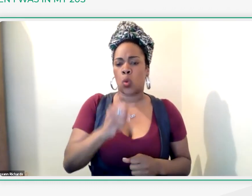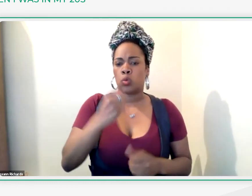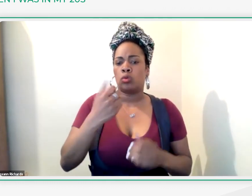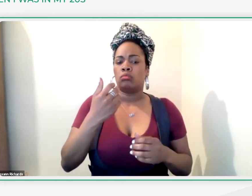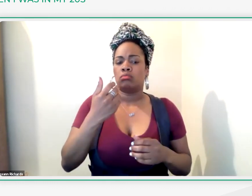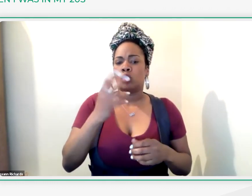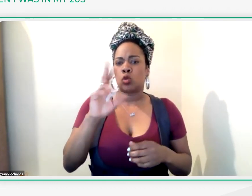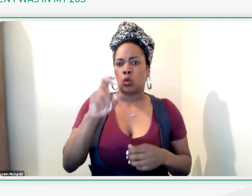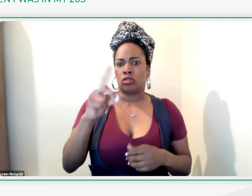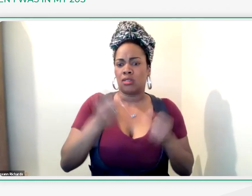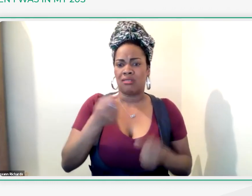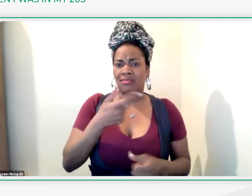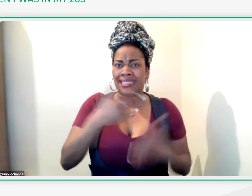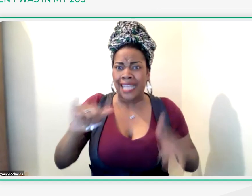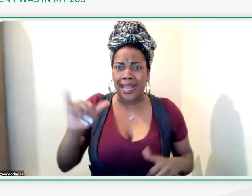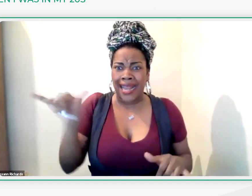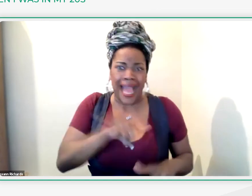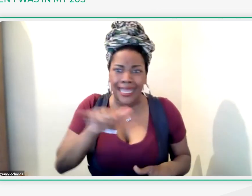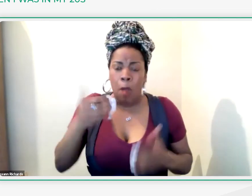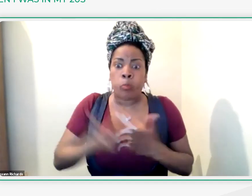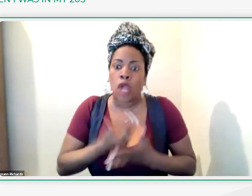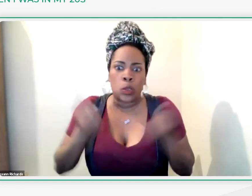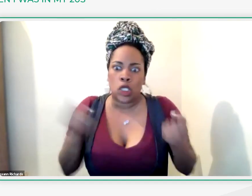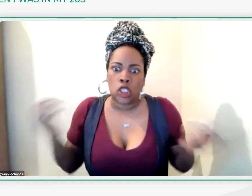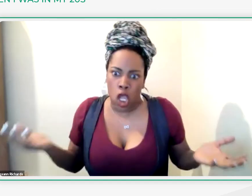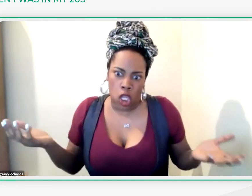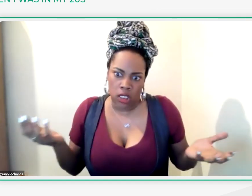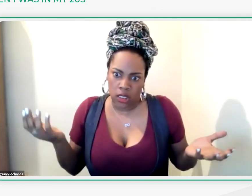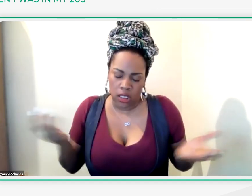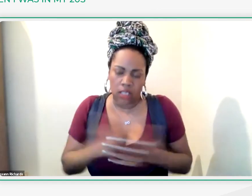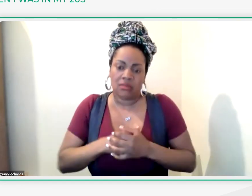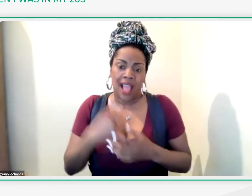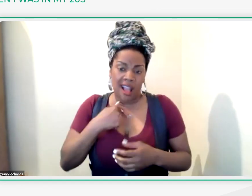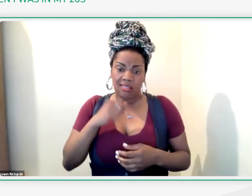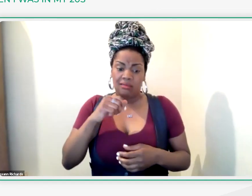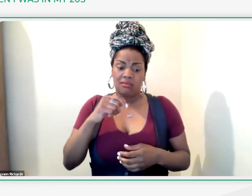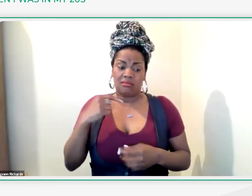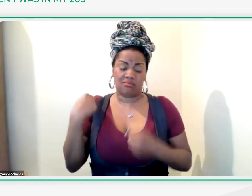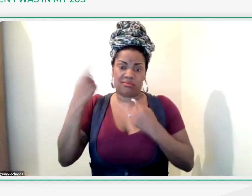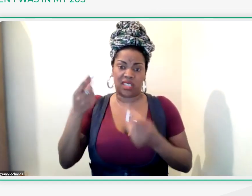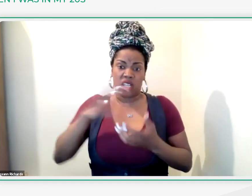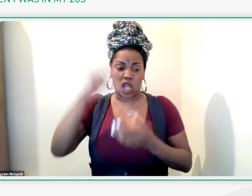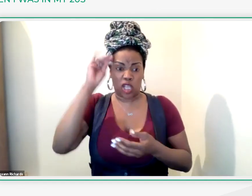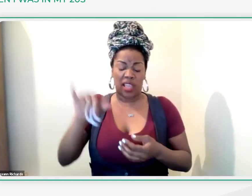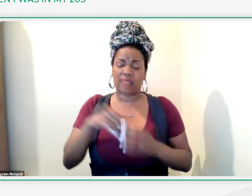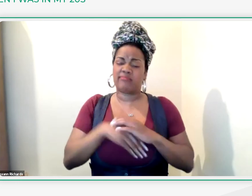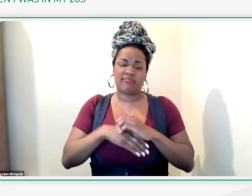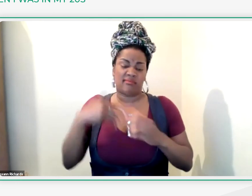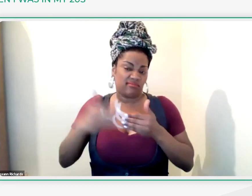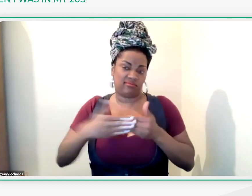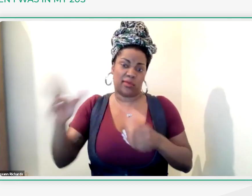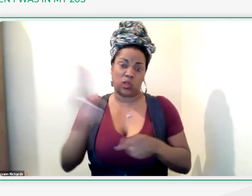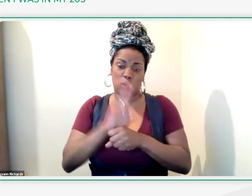A 2- or 3-year old used car.